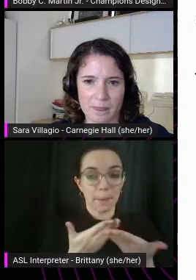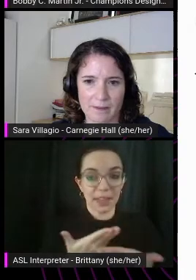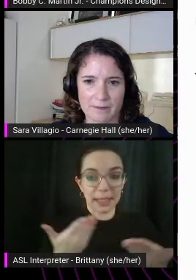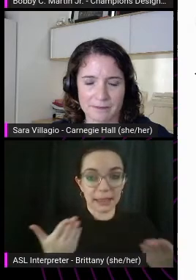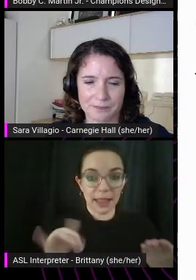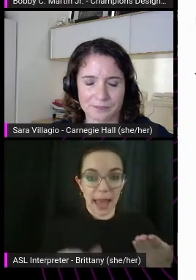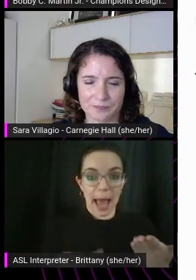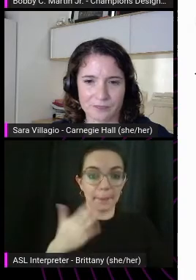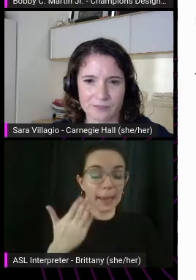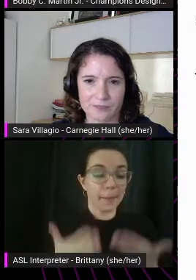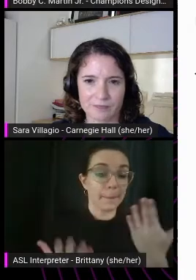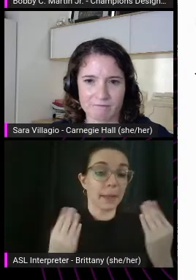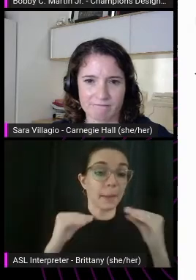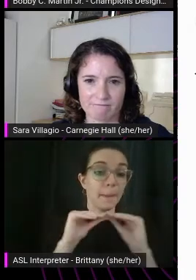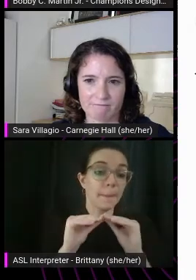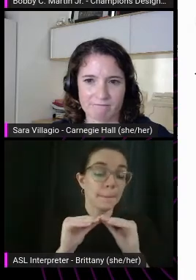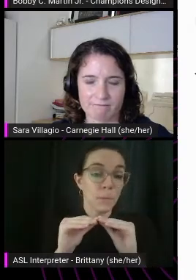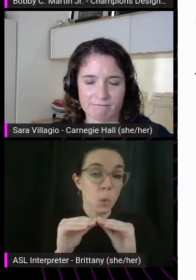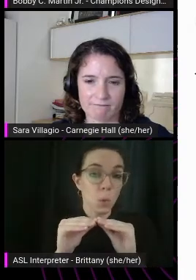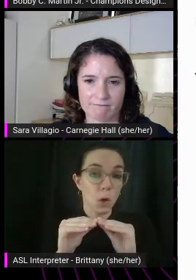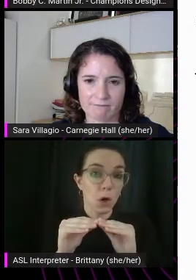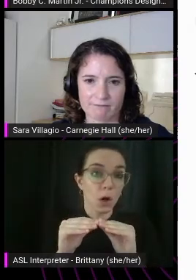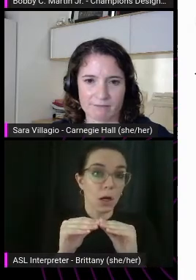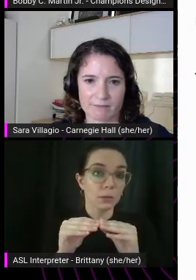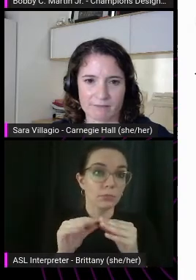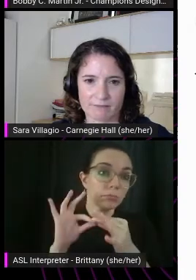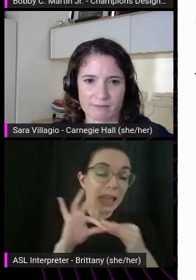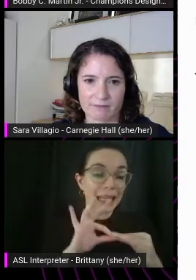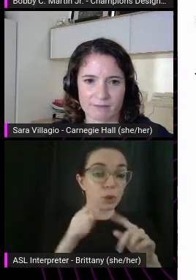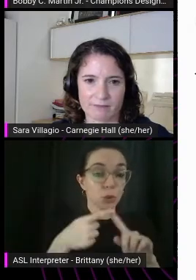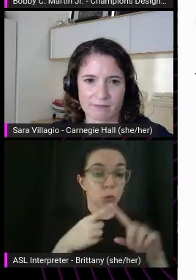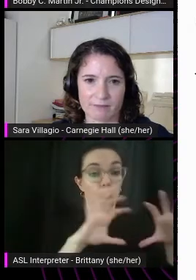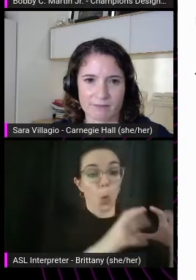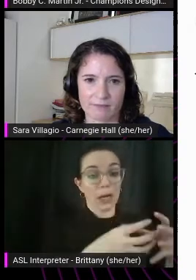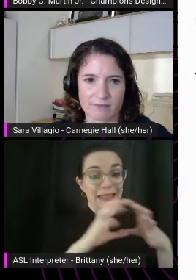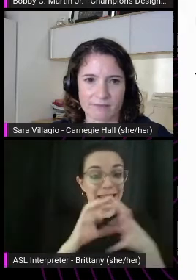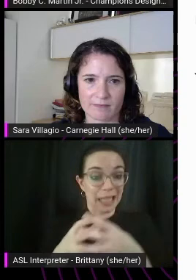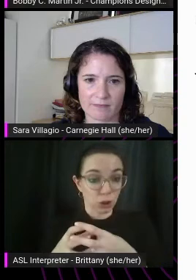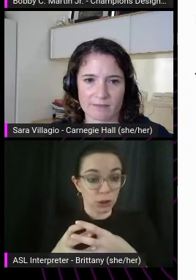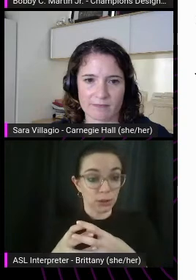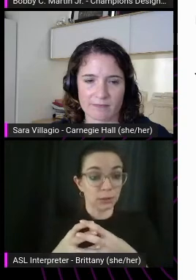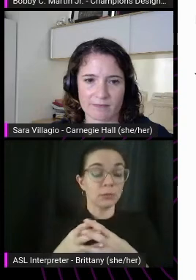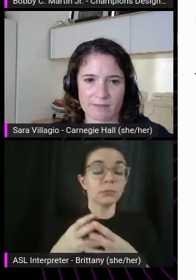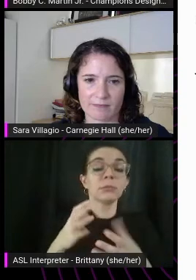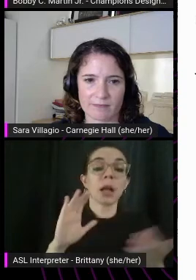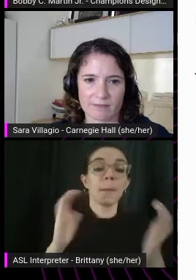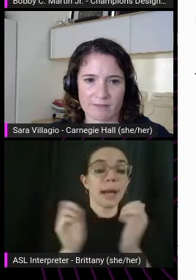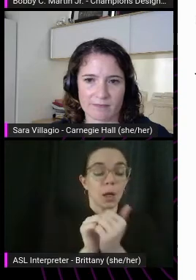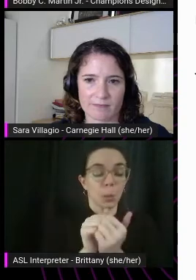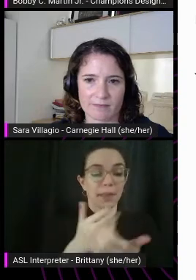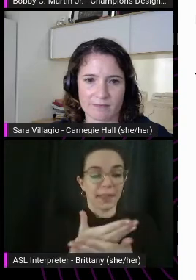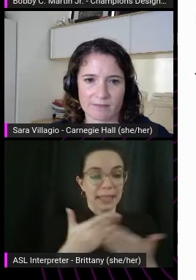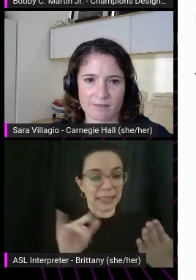organization to the organization, or like, even within the organization versus things that are really out there and public facing.